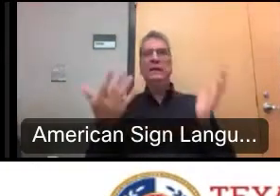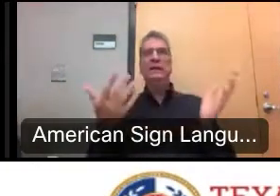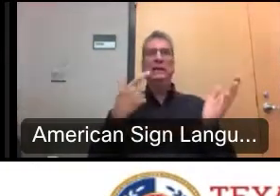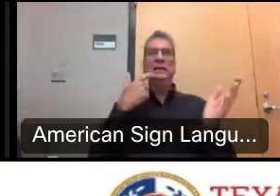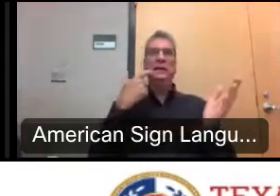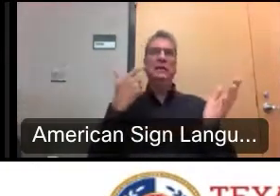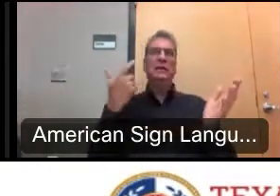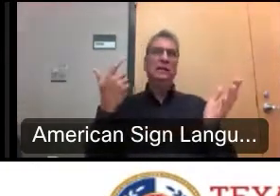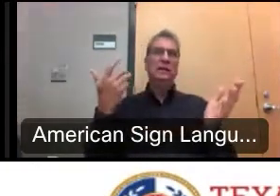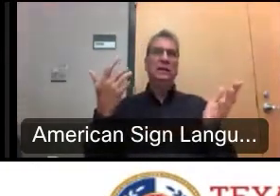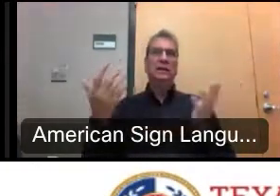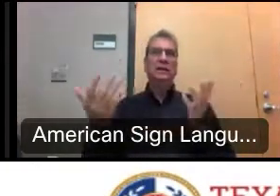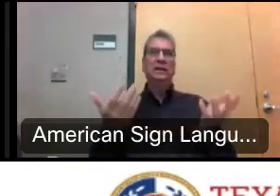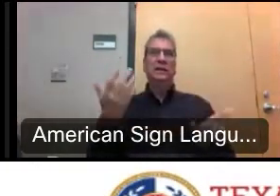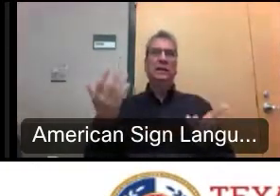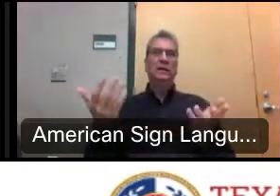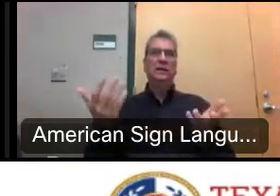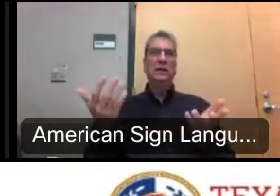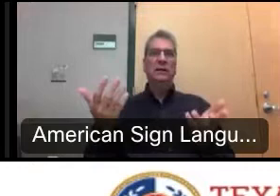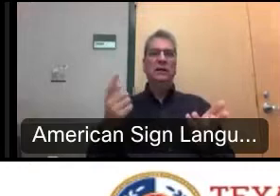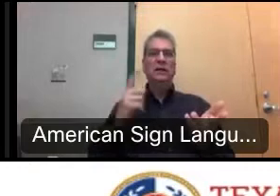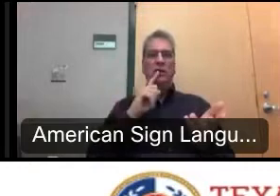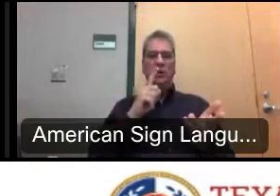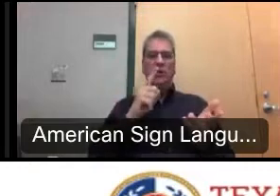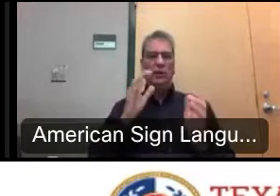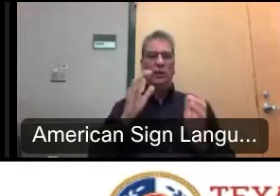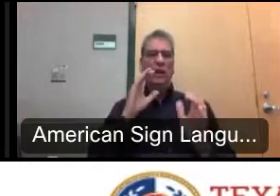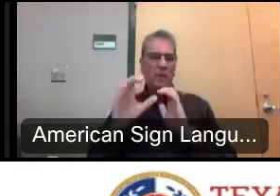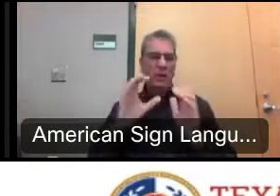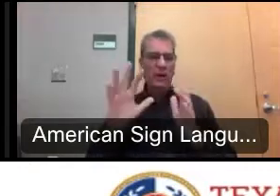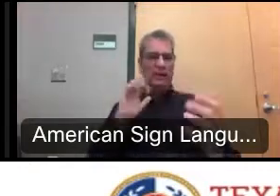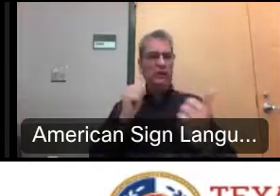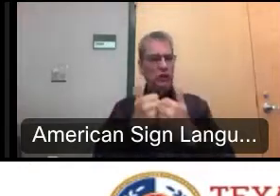I think among other things, a real communication challenge to folks who